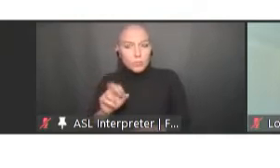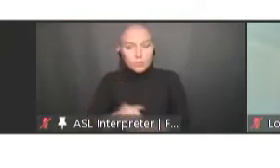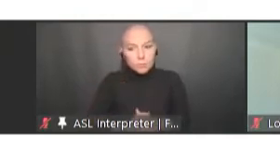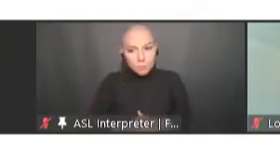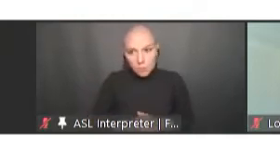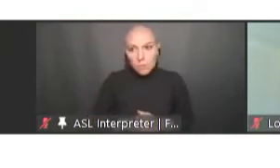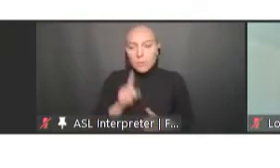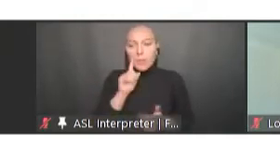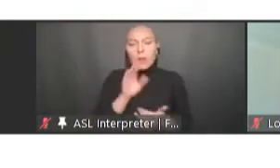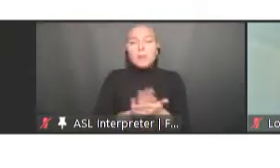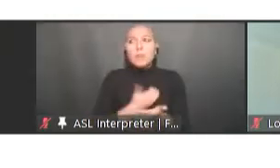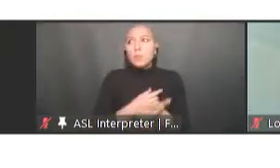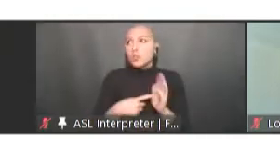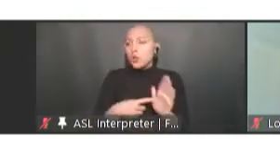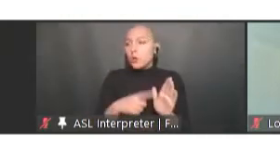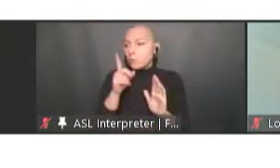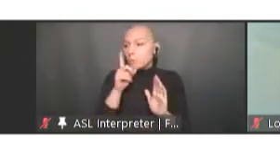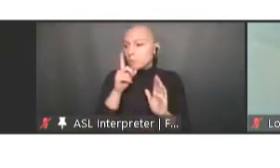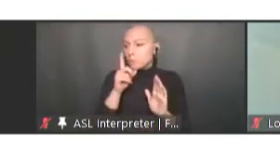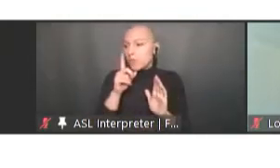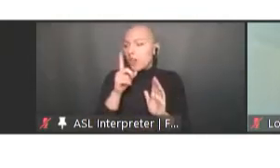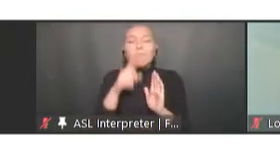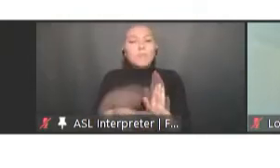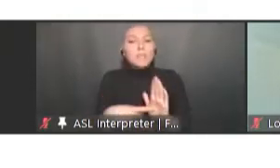for example, during the month of December for Omicron, that